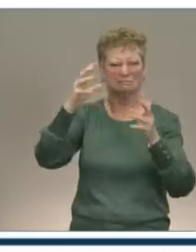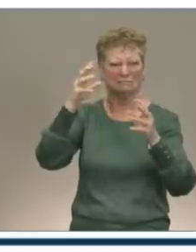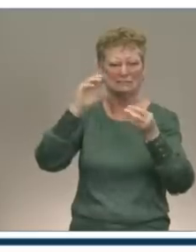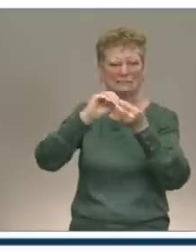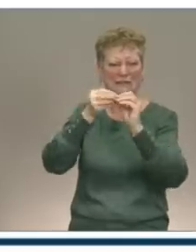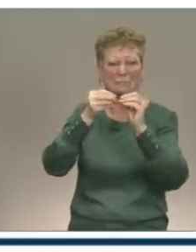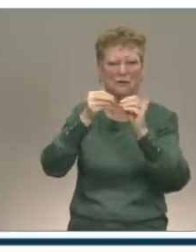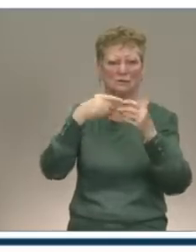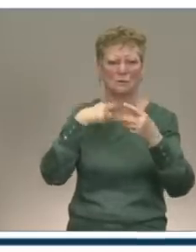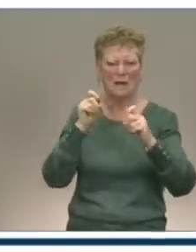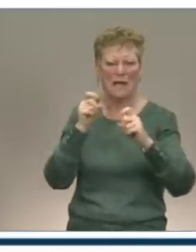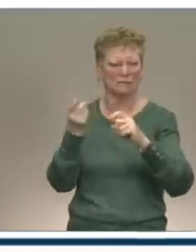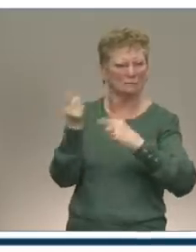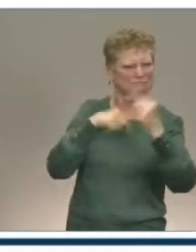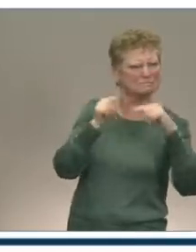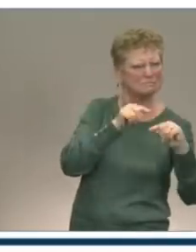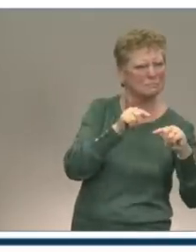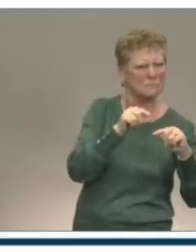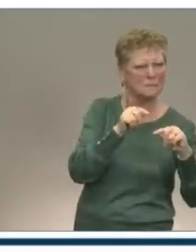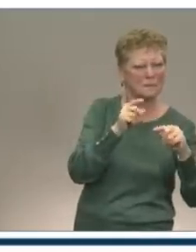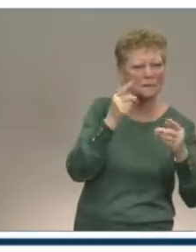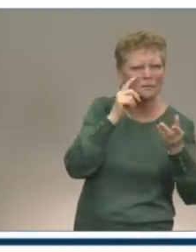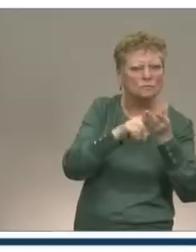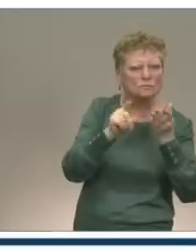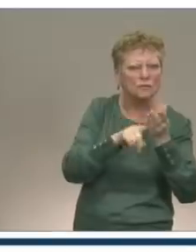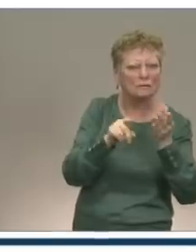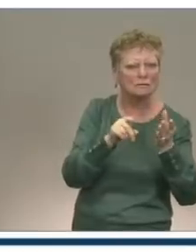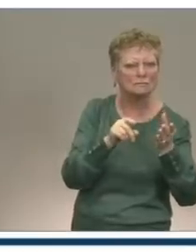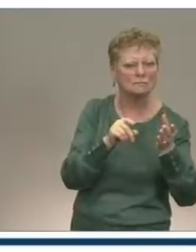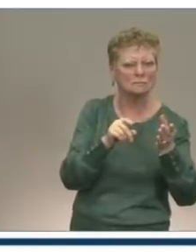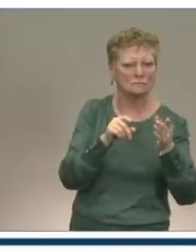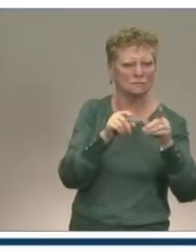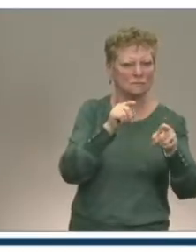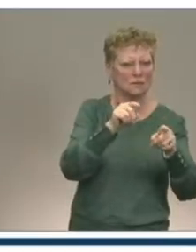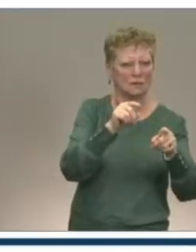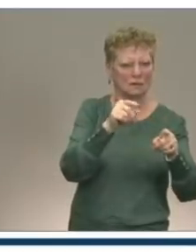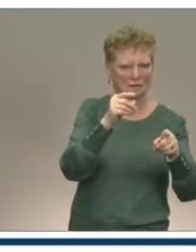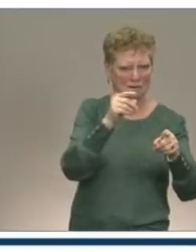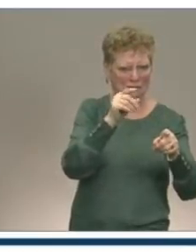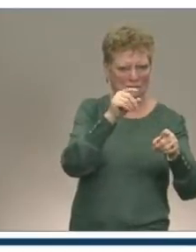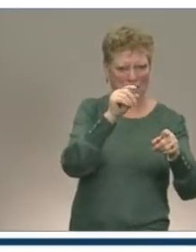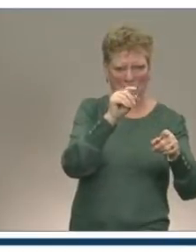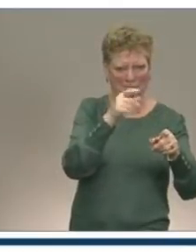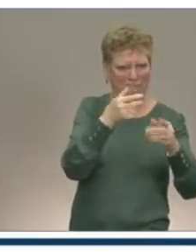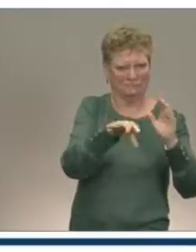go back with those um with with those very detailed questions then we can get an explanation